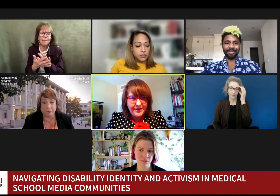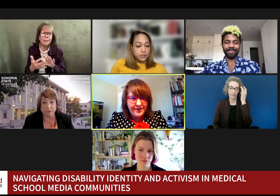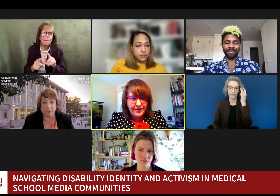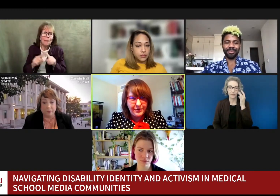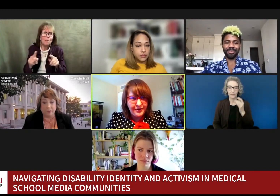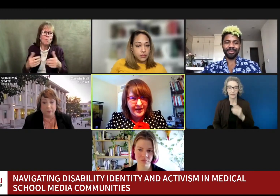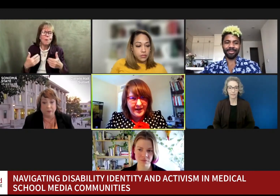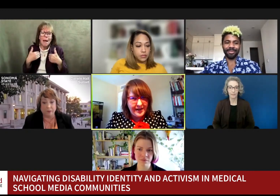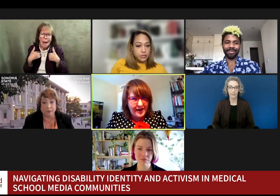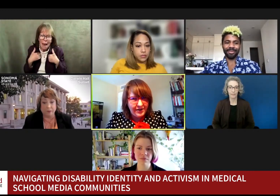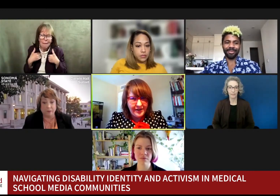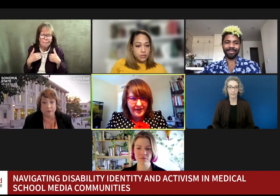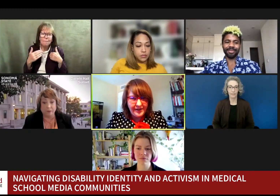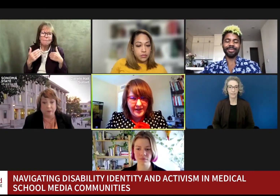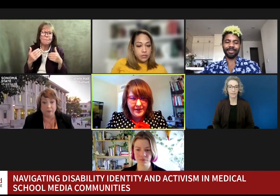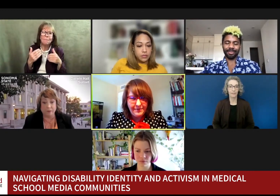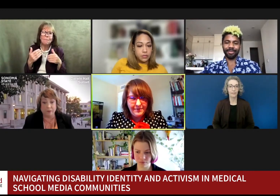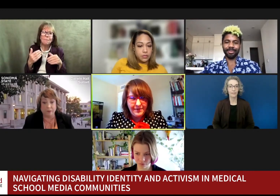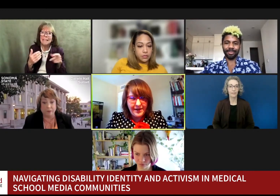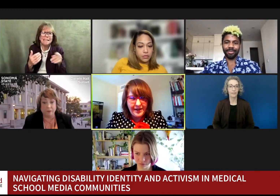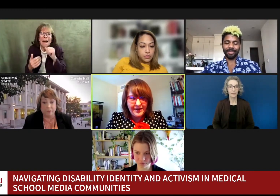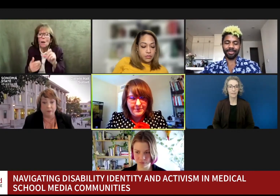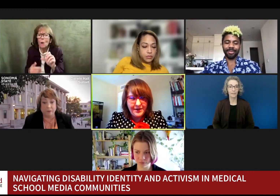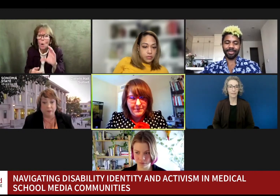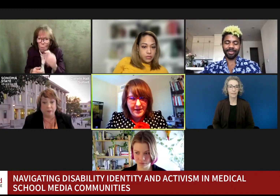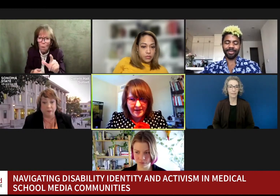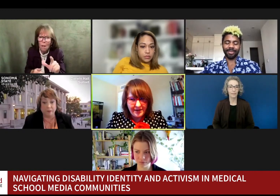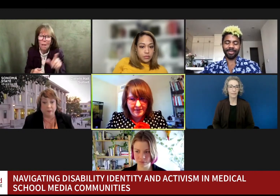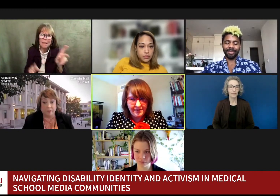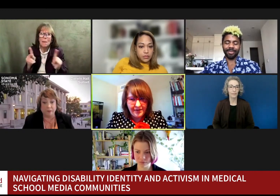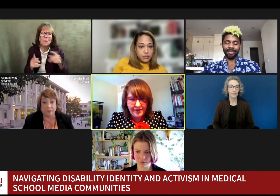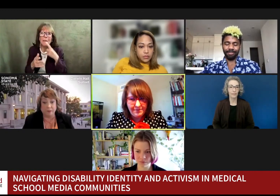no, that's not cool, you gotta get out of there, and that's been amazing.